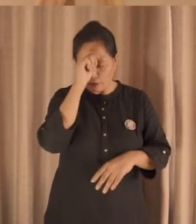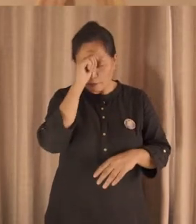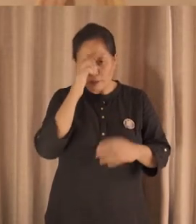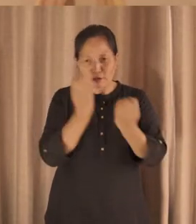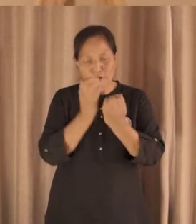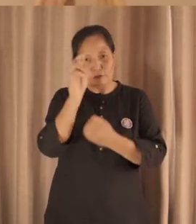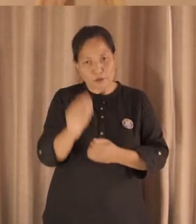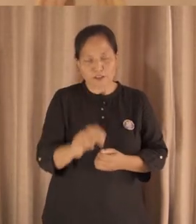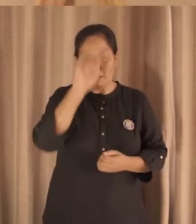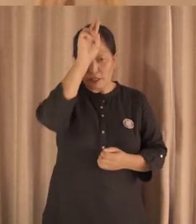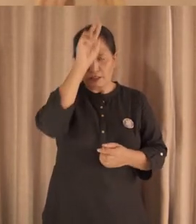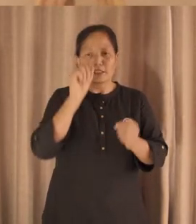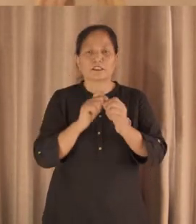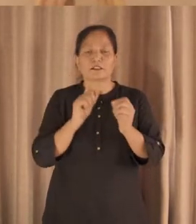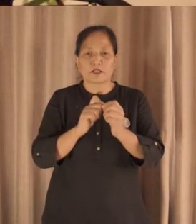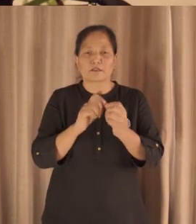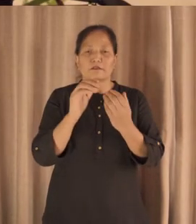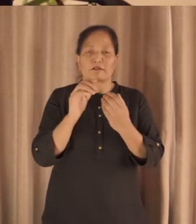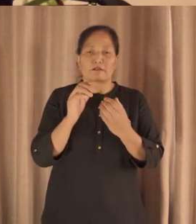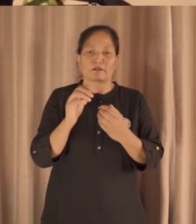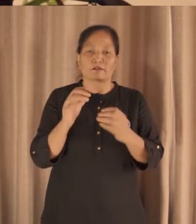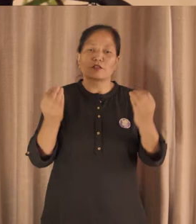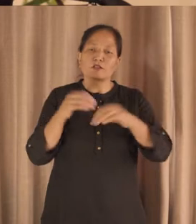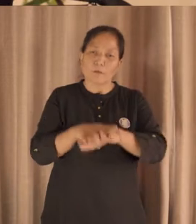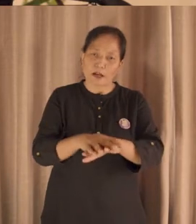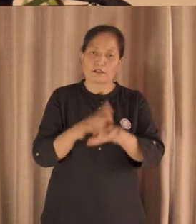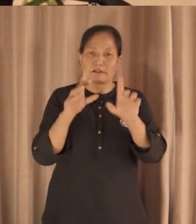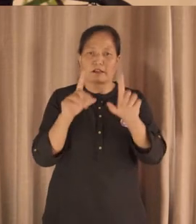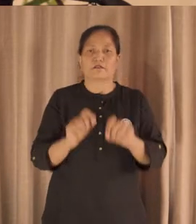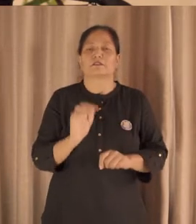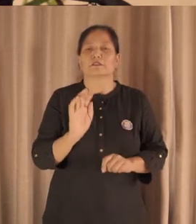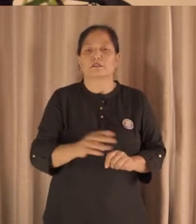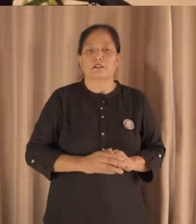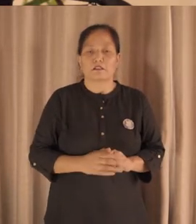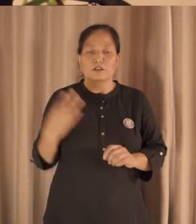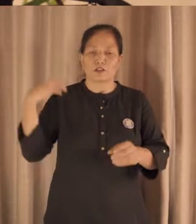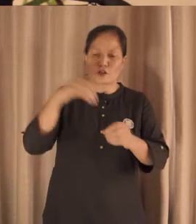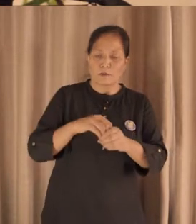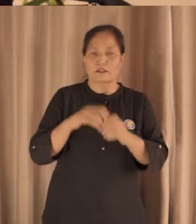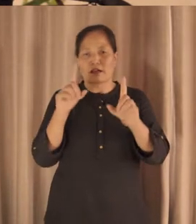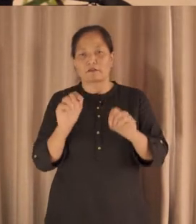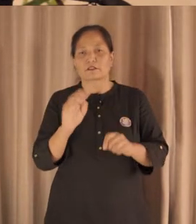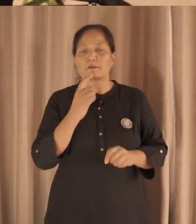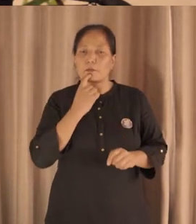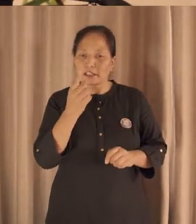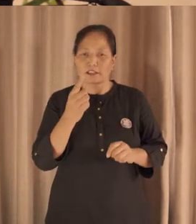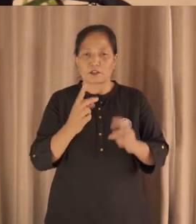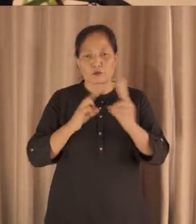translated in Nepali is called “bhumi” but those who hold the power and those who are into contracting business understand it as “jagga.” There is a difference between